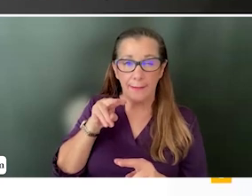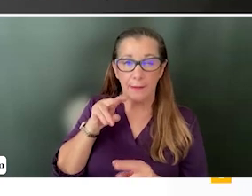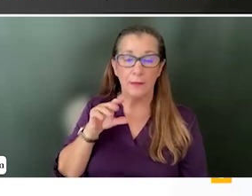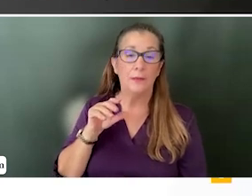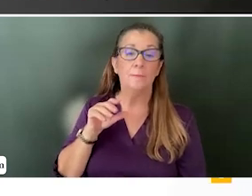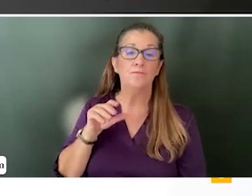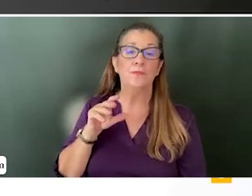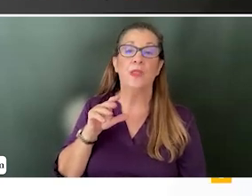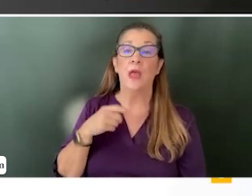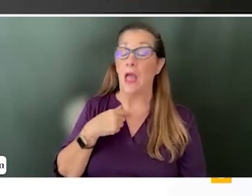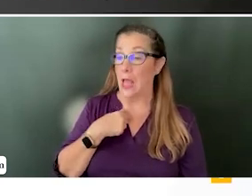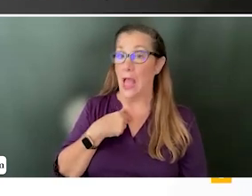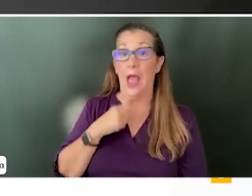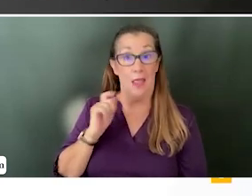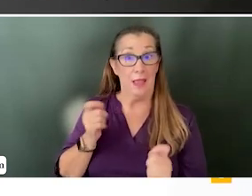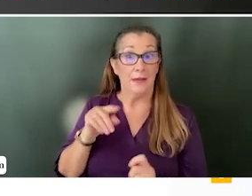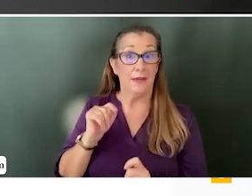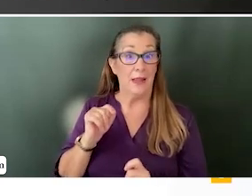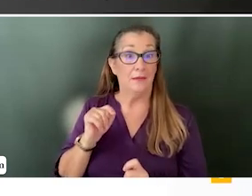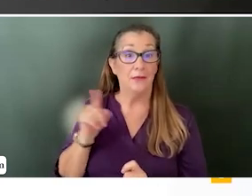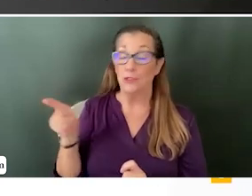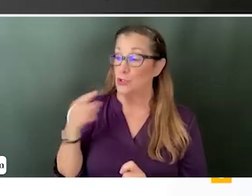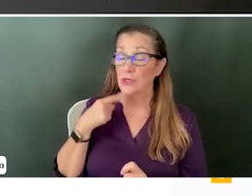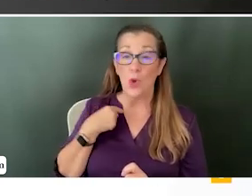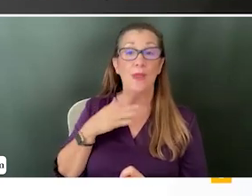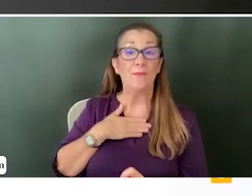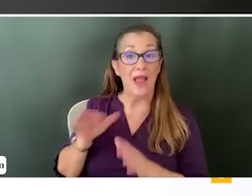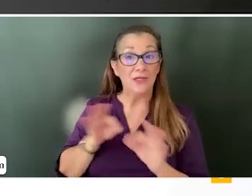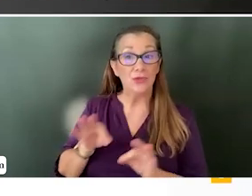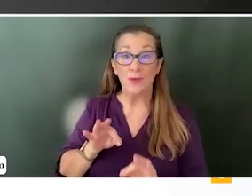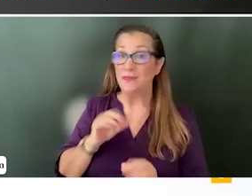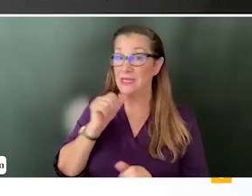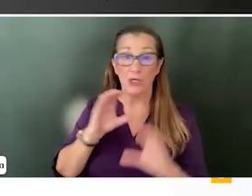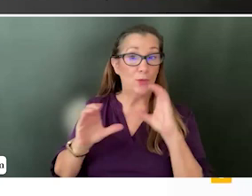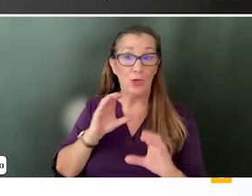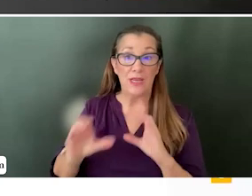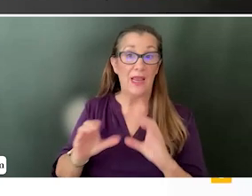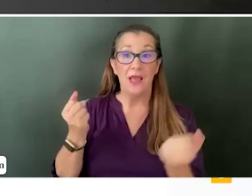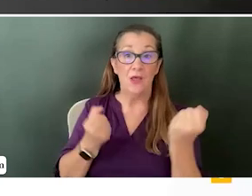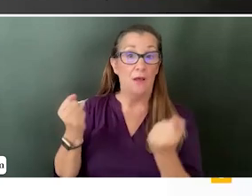In which case I went and edited it, and she told me that my description didn't communicate that the vehicle's off kilter.